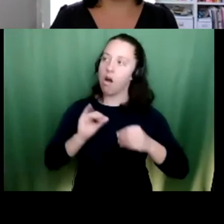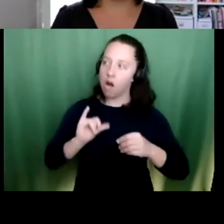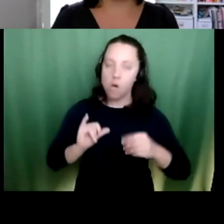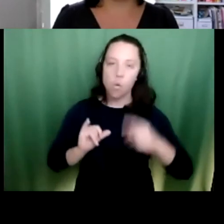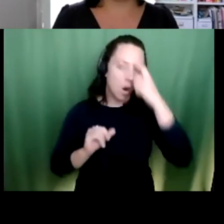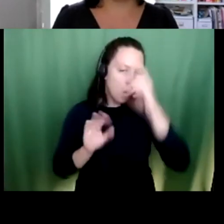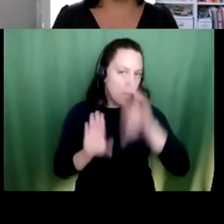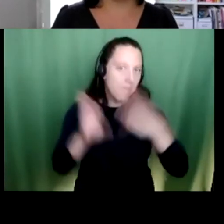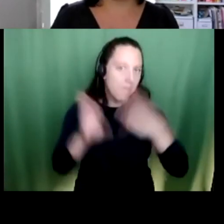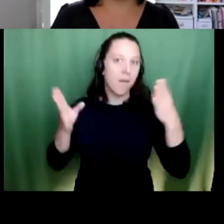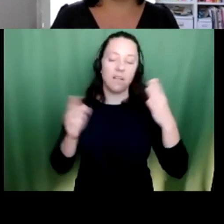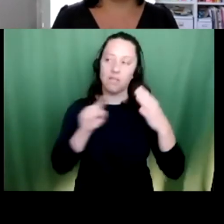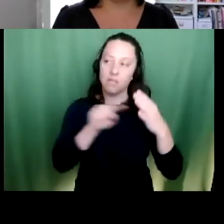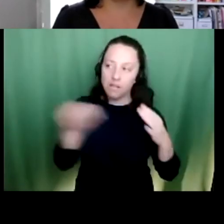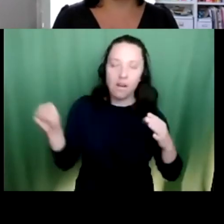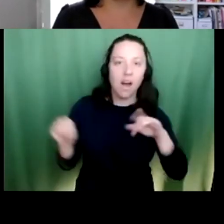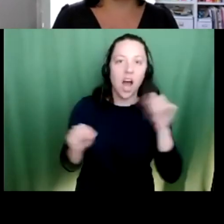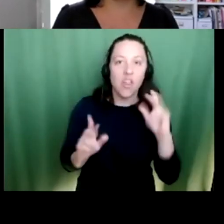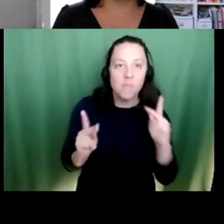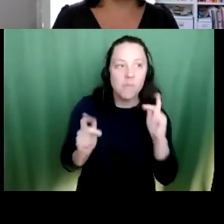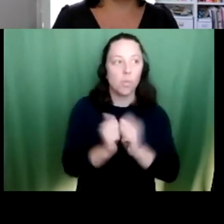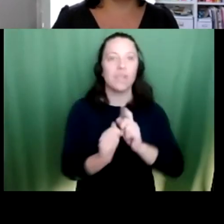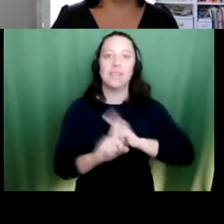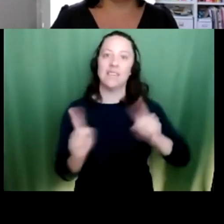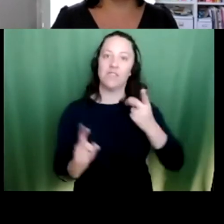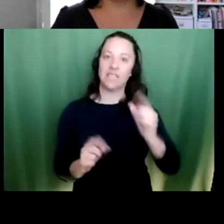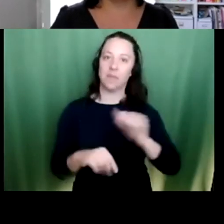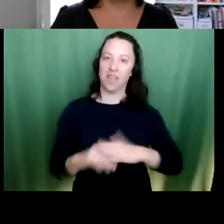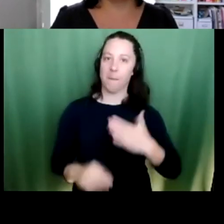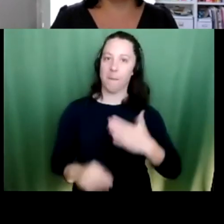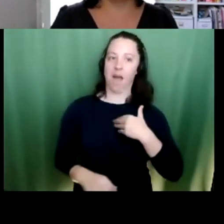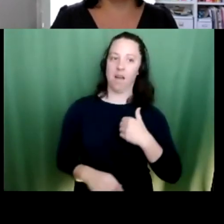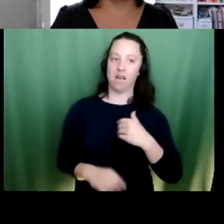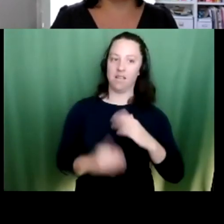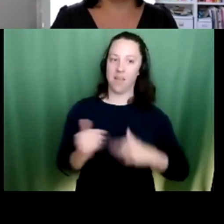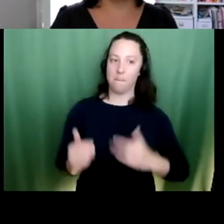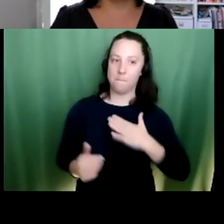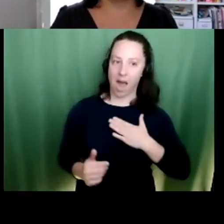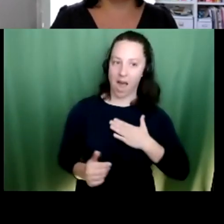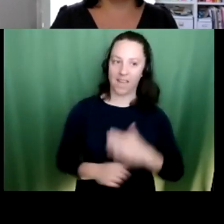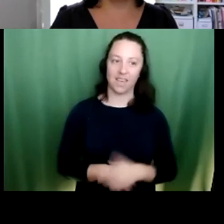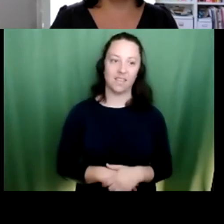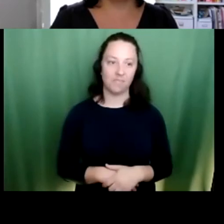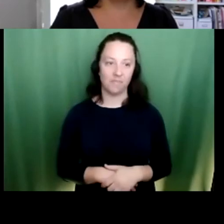with different disabilities than his disability about him being able to describe as an artist